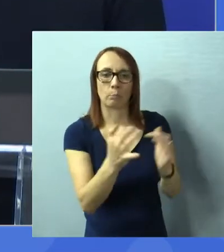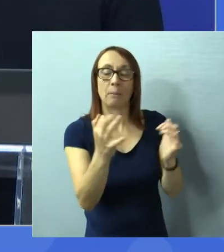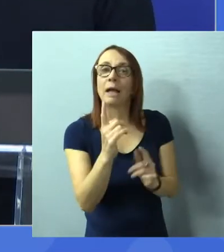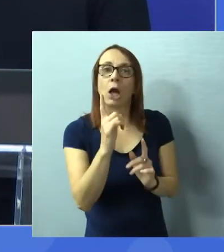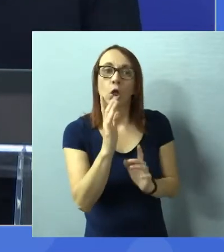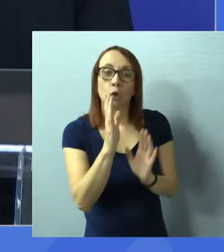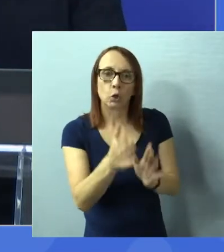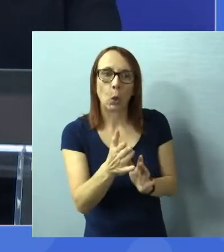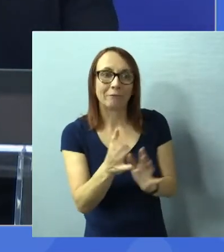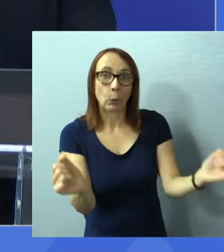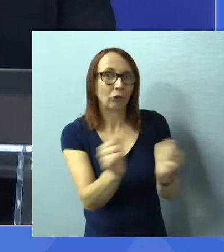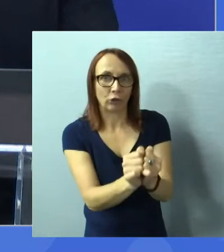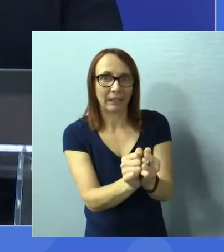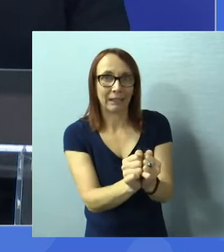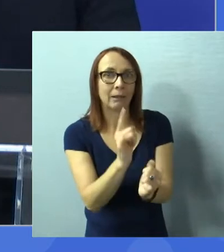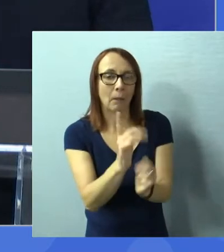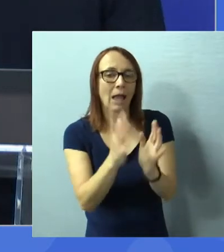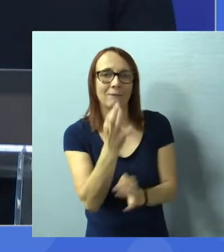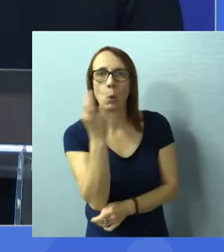Scottish Parliament as we've seen but it must seek the consent of the Scottish